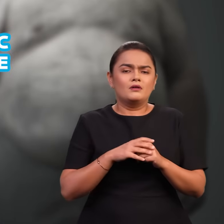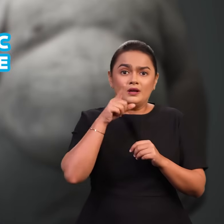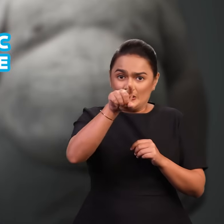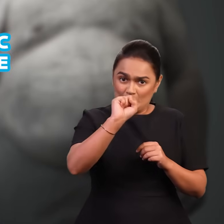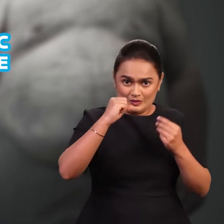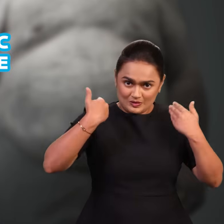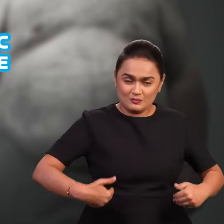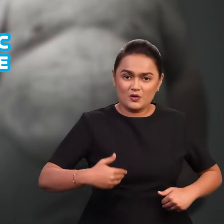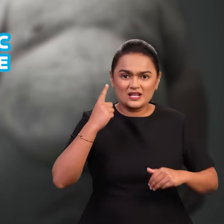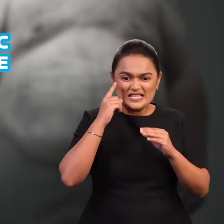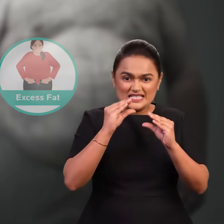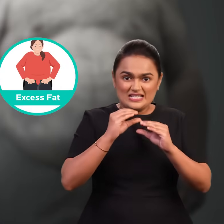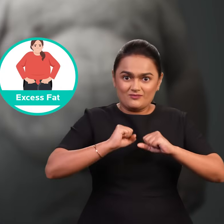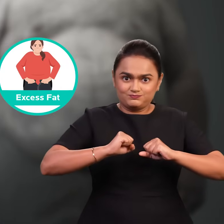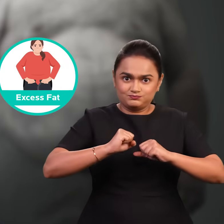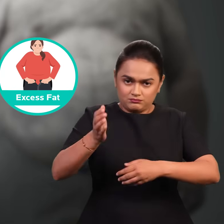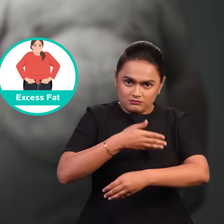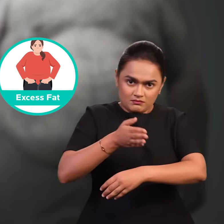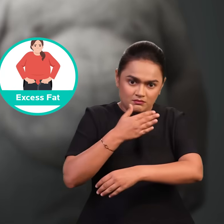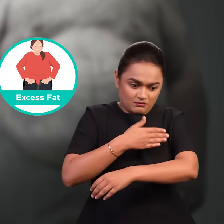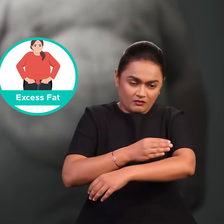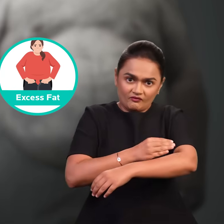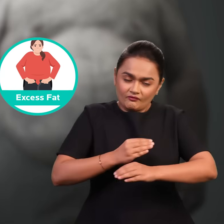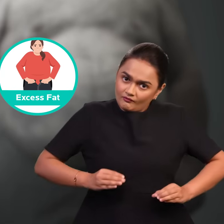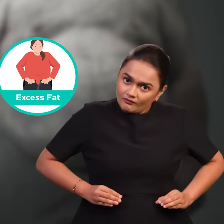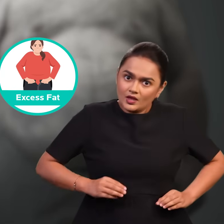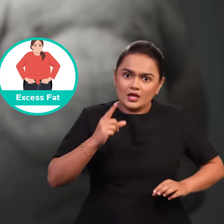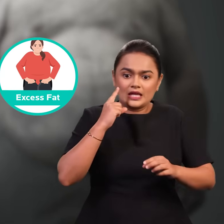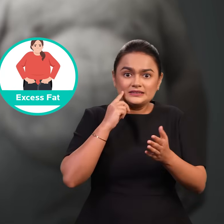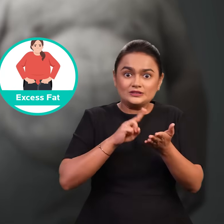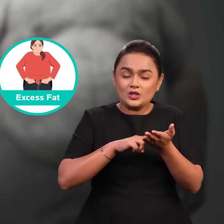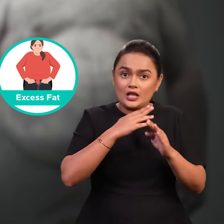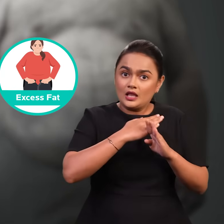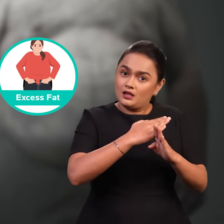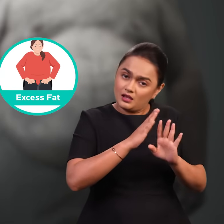It means increased fat depositions. There will be insulin resistance.